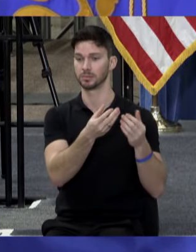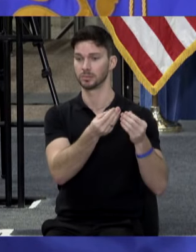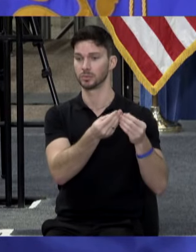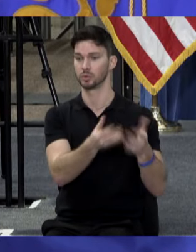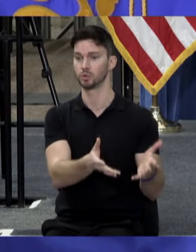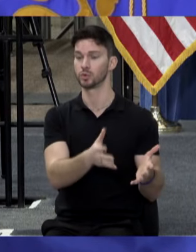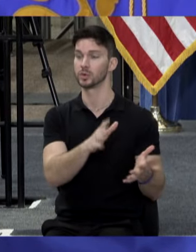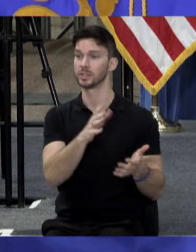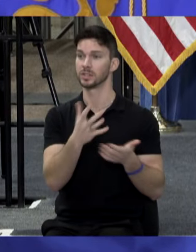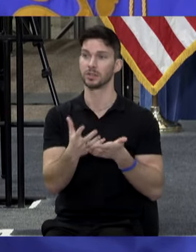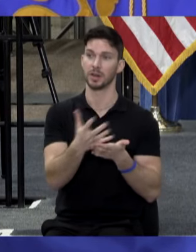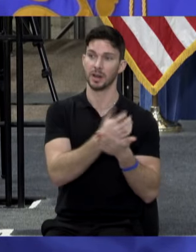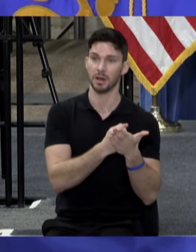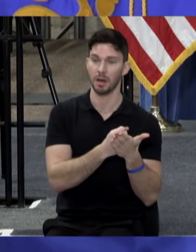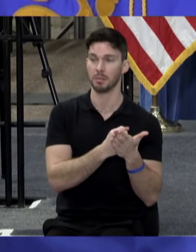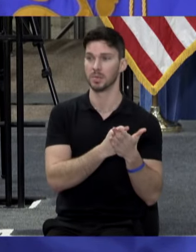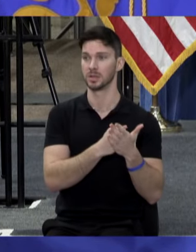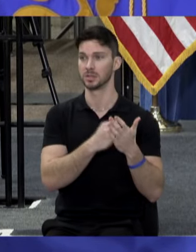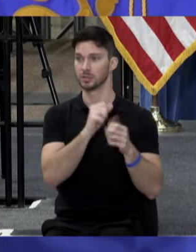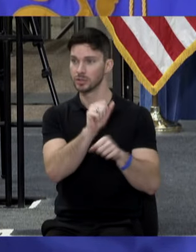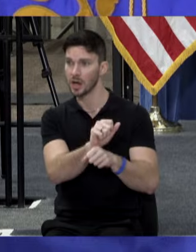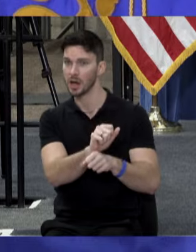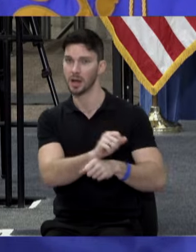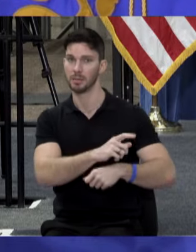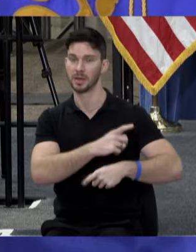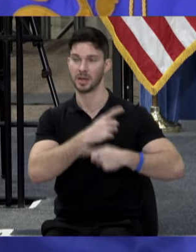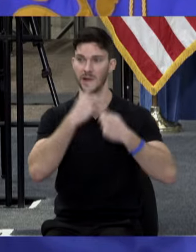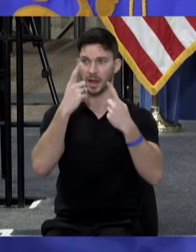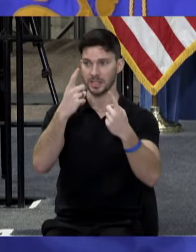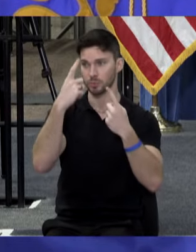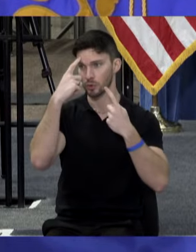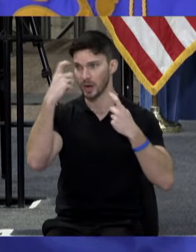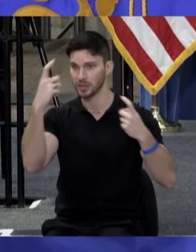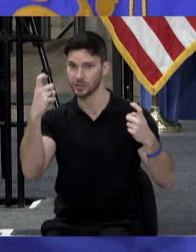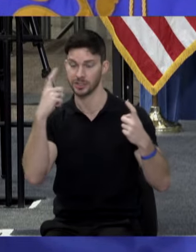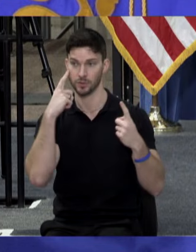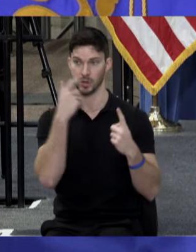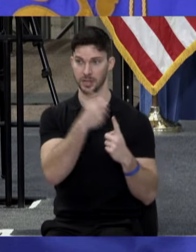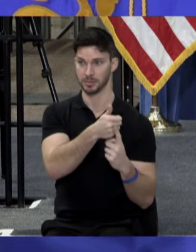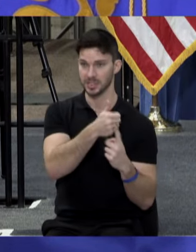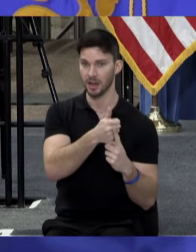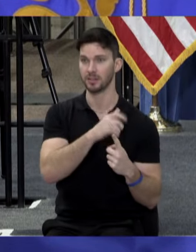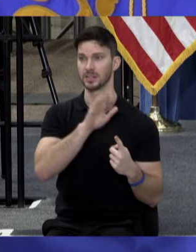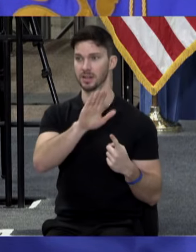their aspirations and ambitions for themselves, and even their own health in the process.